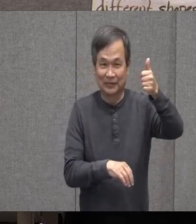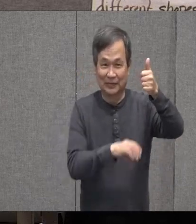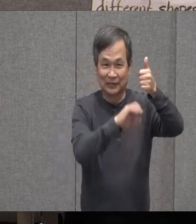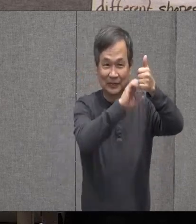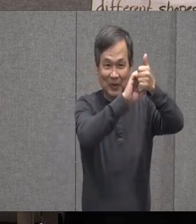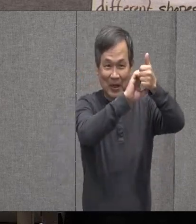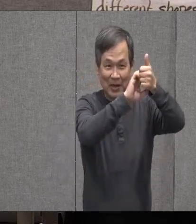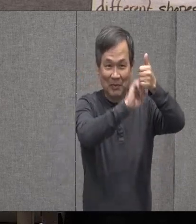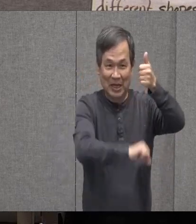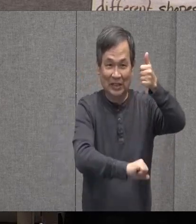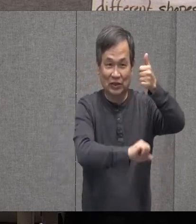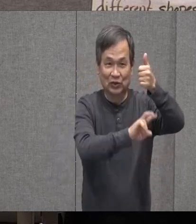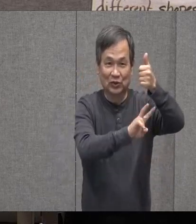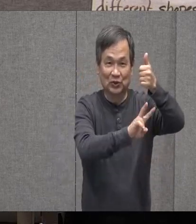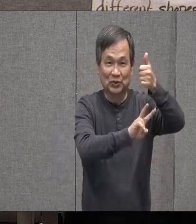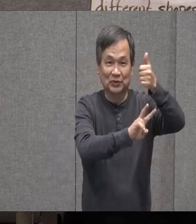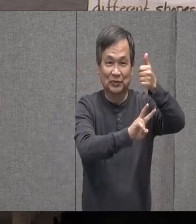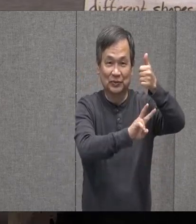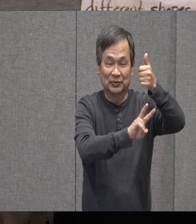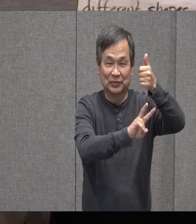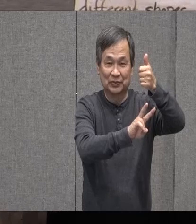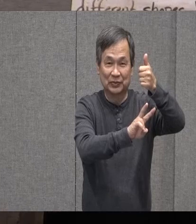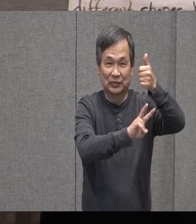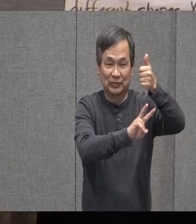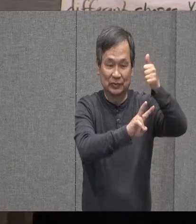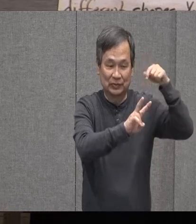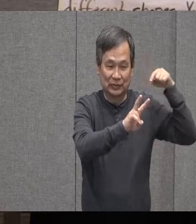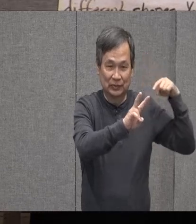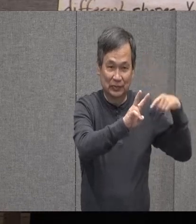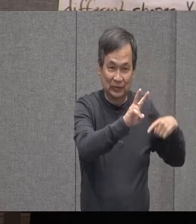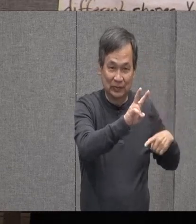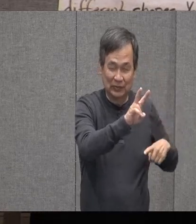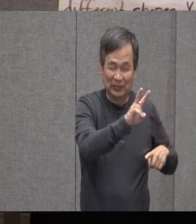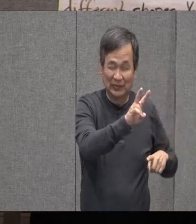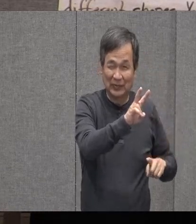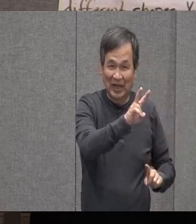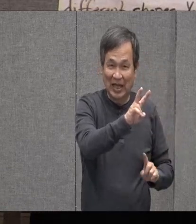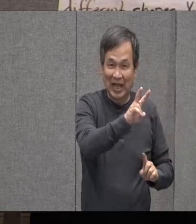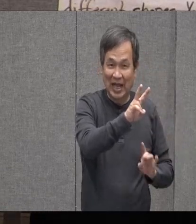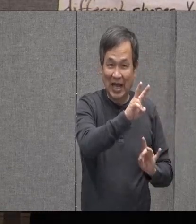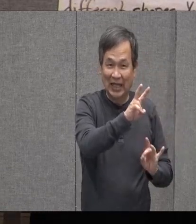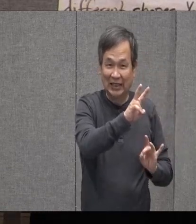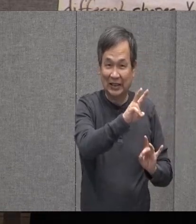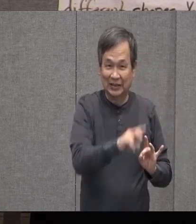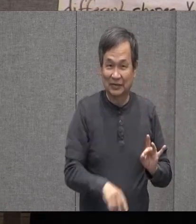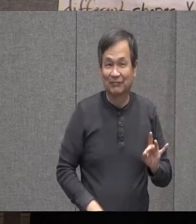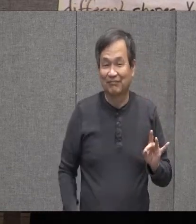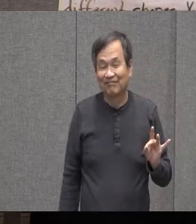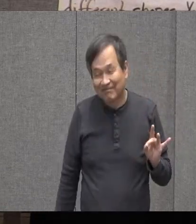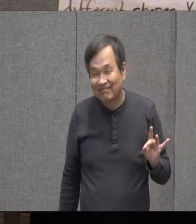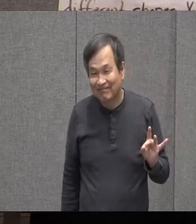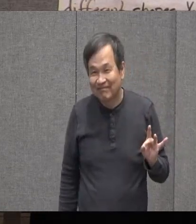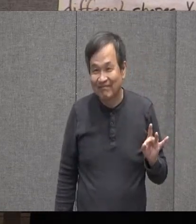10 minus two, so that's gonna be 10, nine, eight if I counted down to that number. That's a good way to do it.